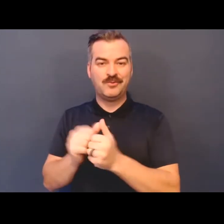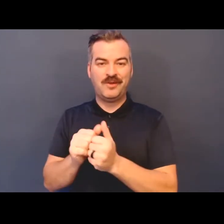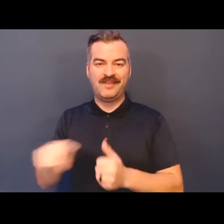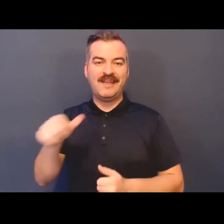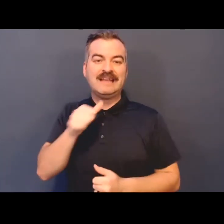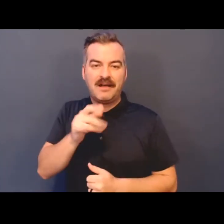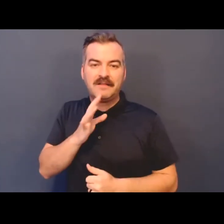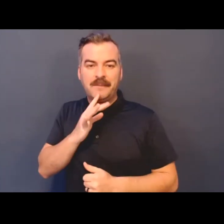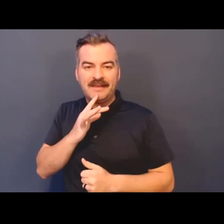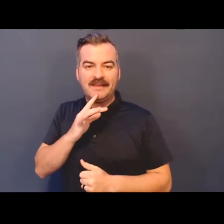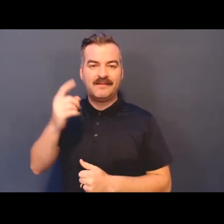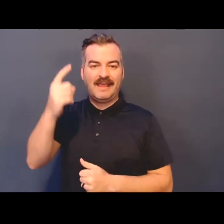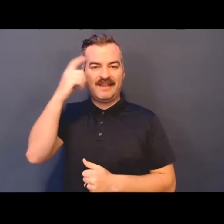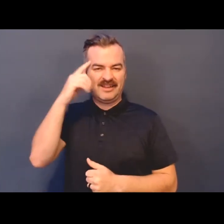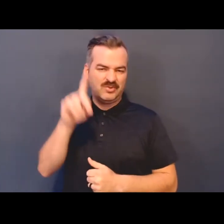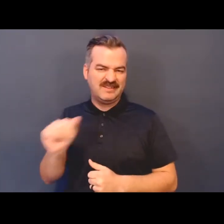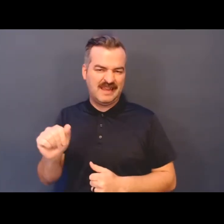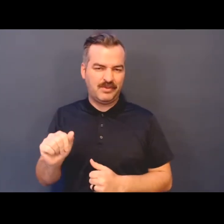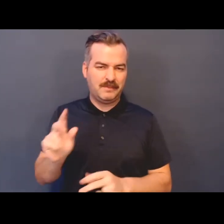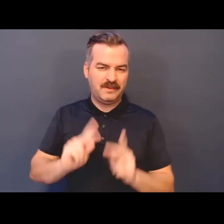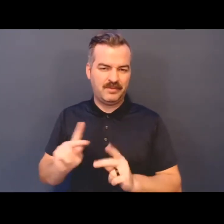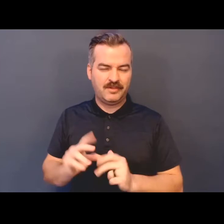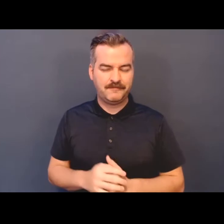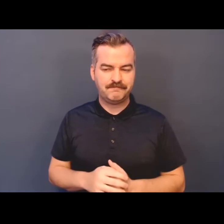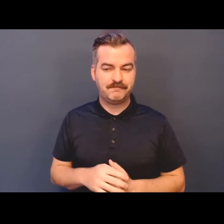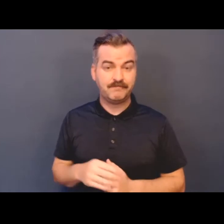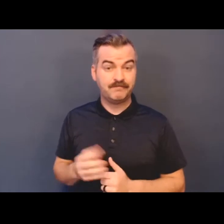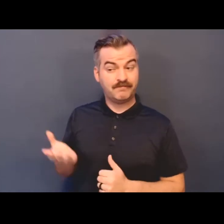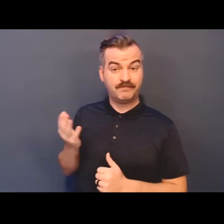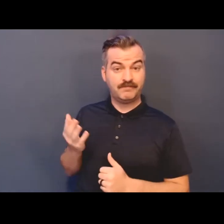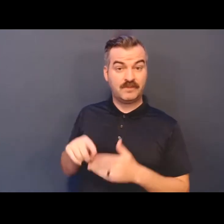disabled persons, beginning 15:08:28 in January, she will be a postdoctoral